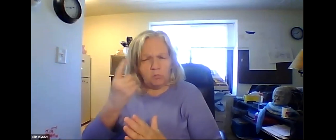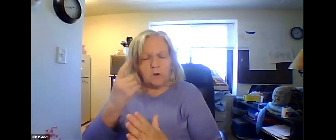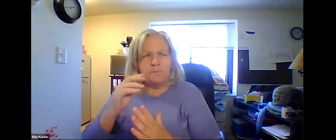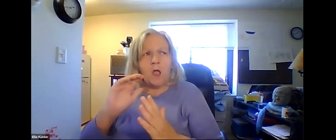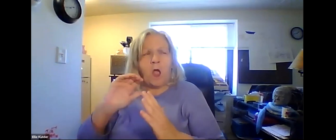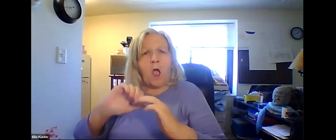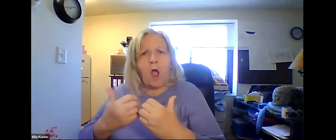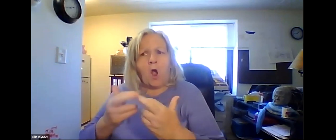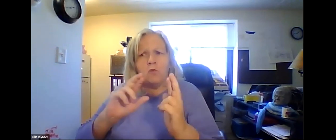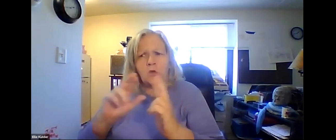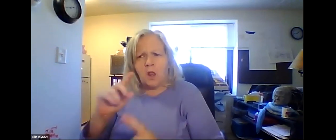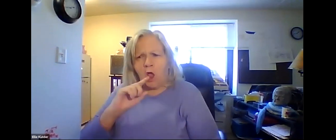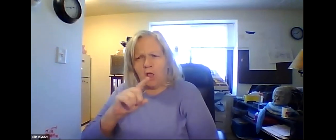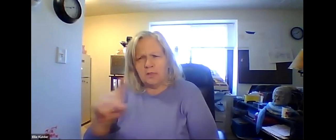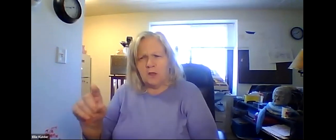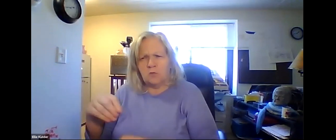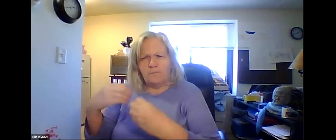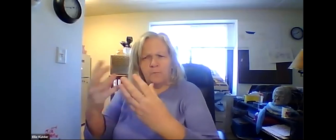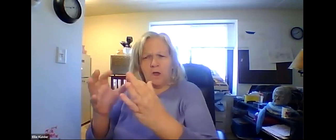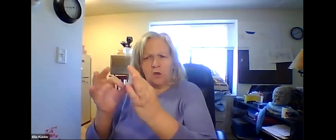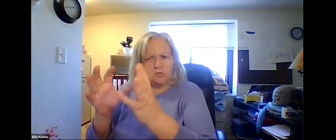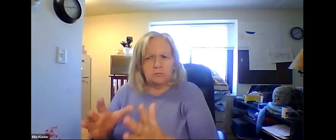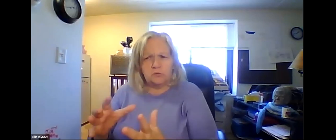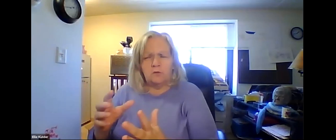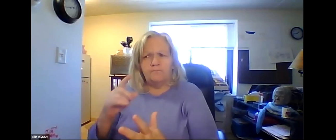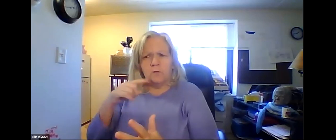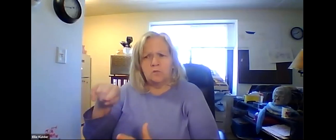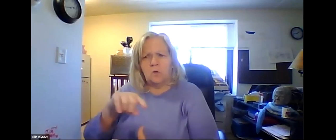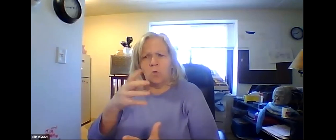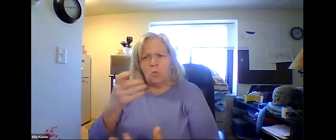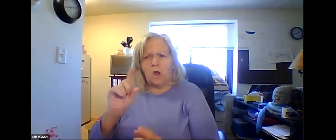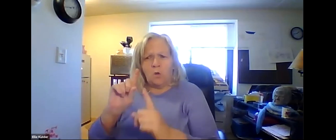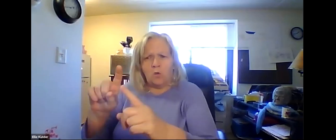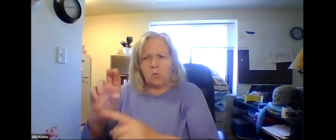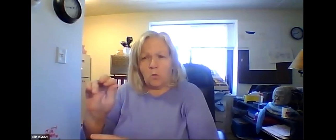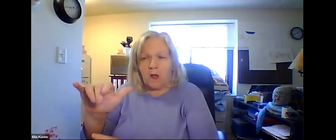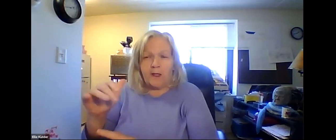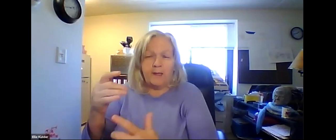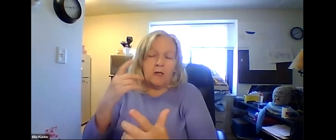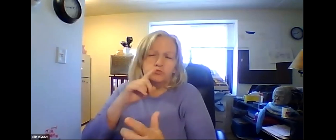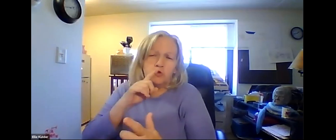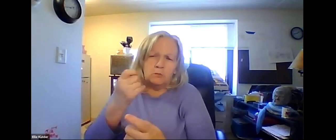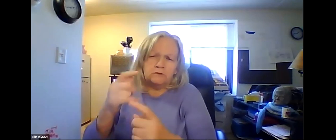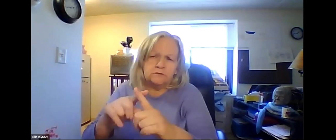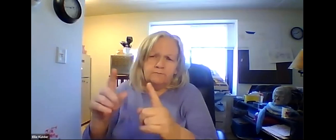curious and I am wondering, how are they providing interpreting services to go to a rally to better